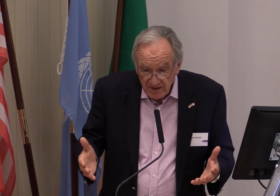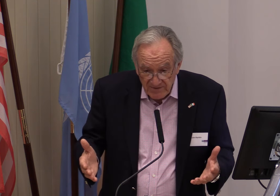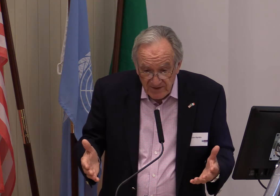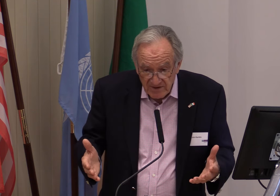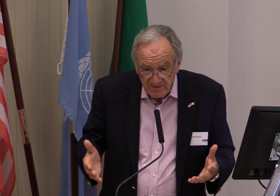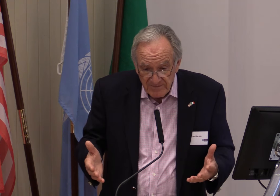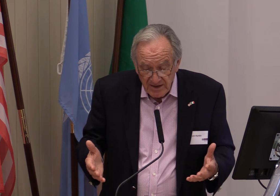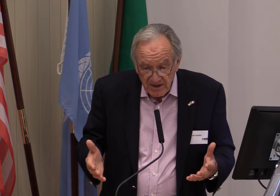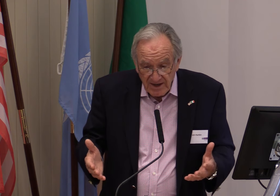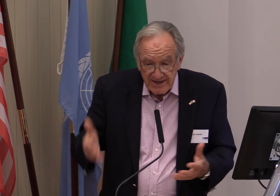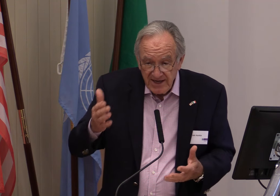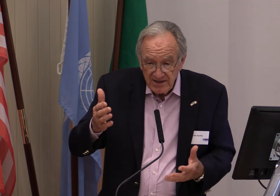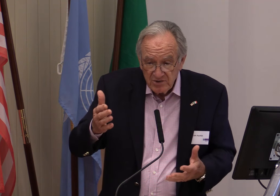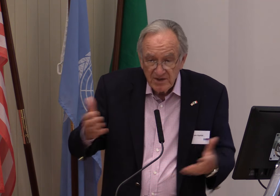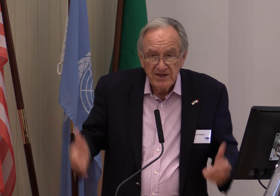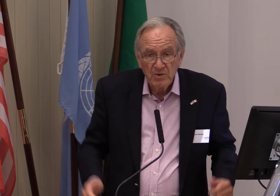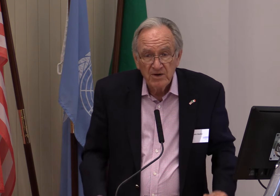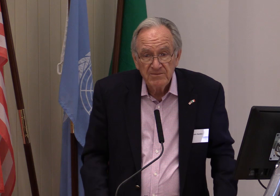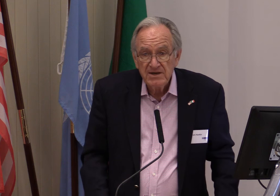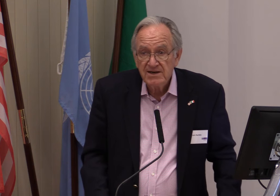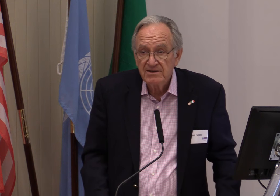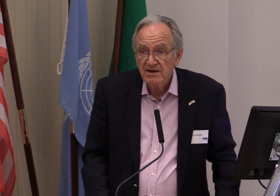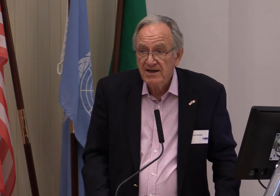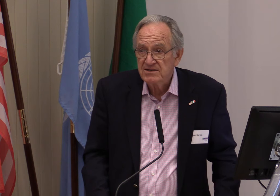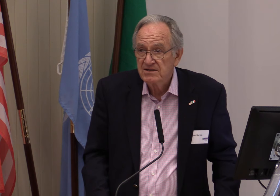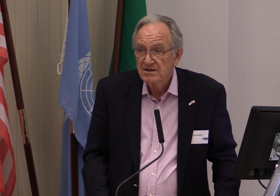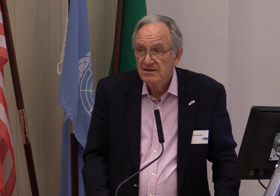an elevator, I can't get to it and they won't let me take the class.